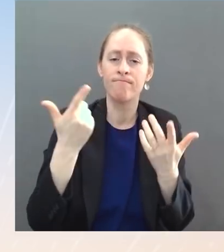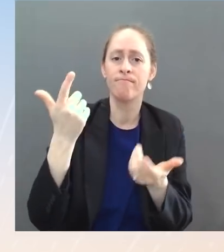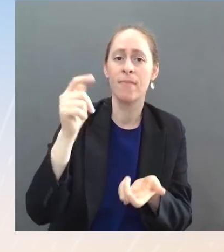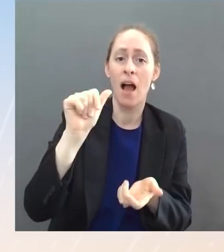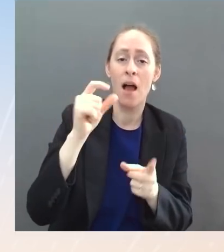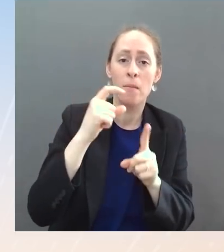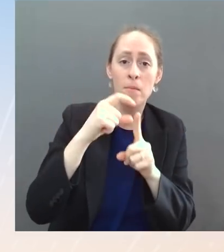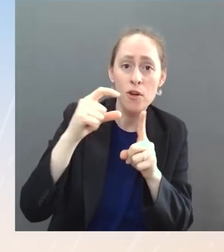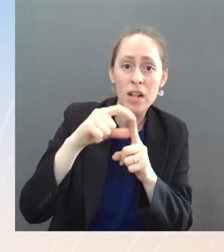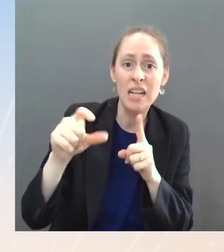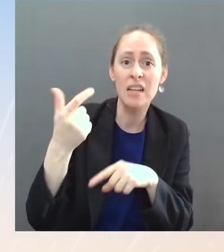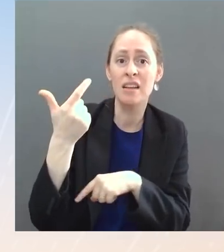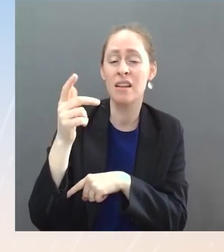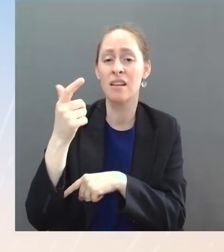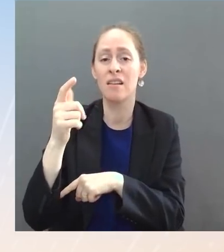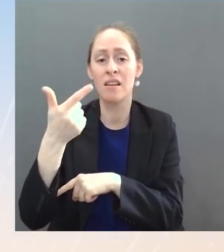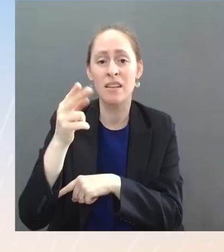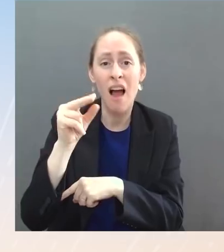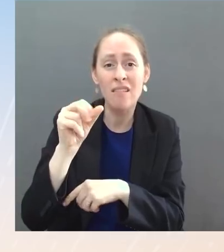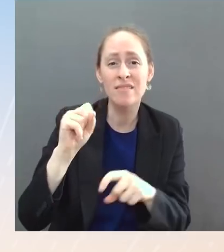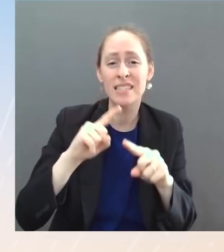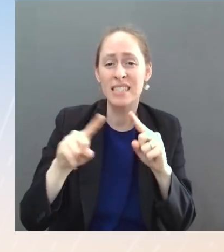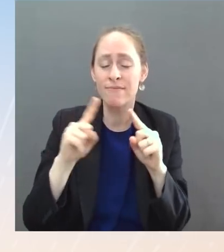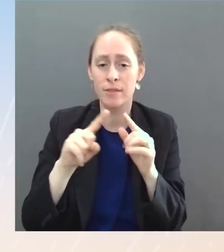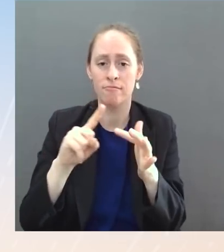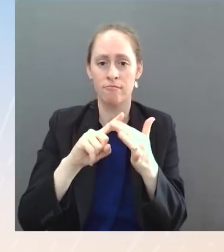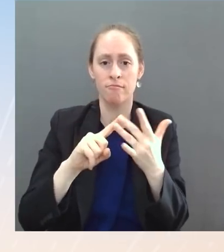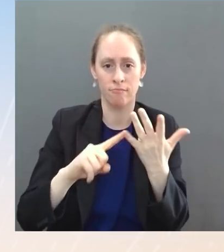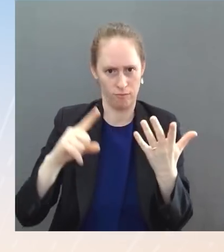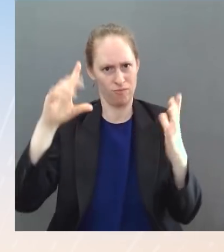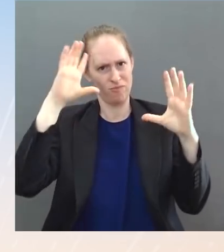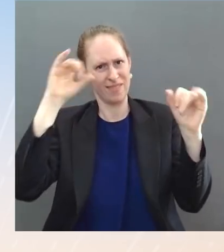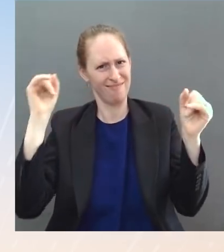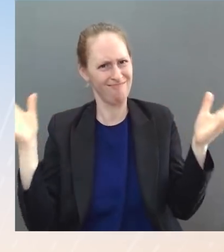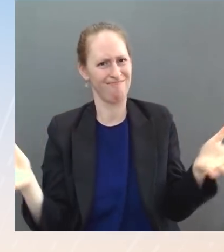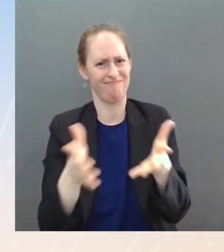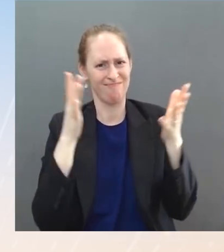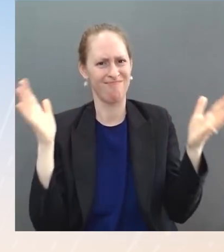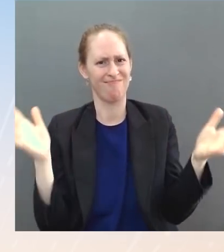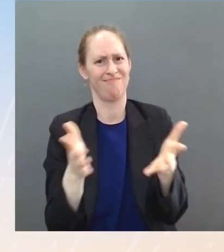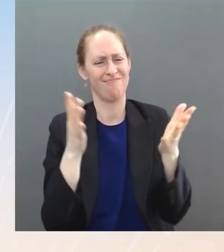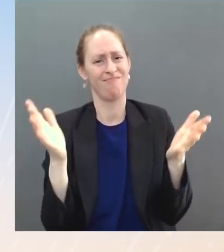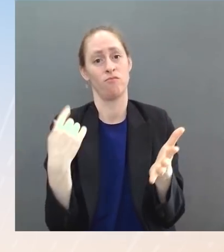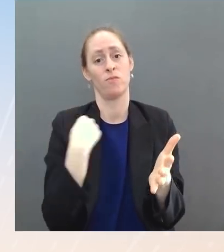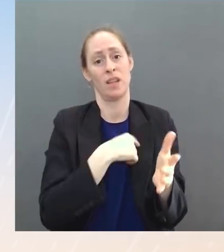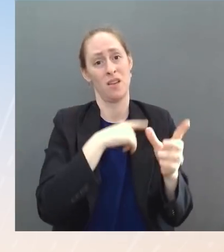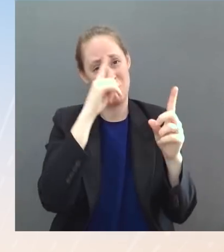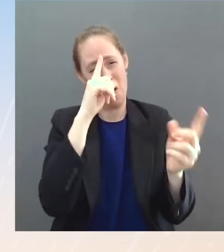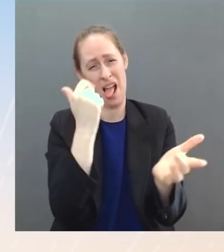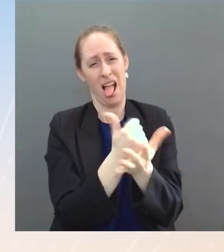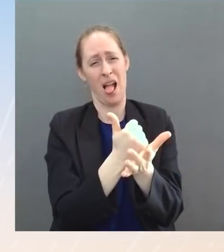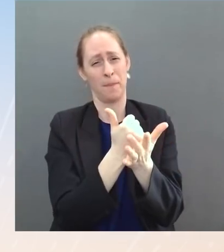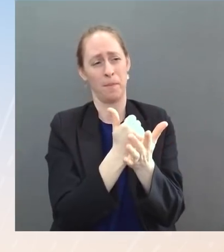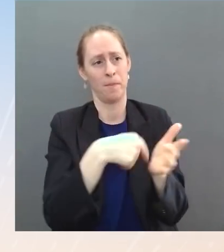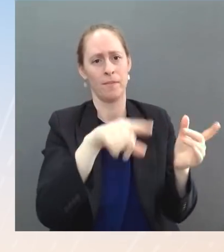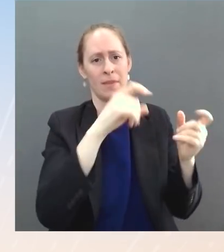to fulfill Ukraine's main security assistance requests -- delivering weapons from U.S. stocks where they are available